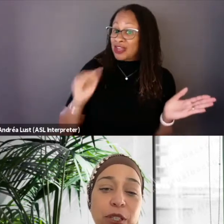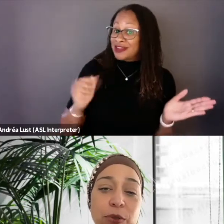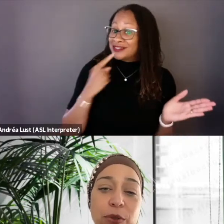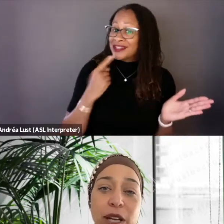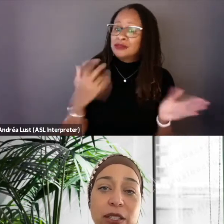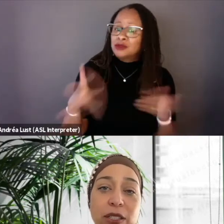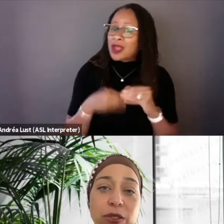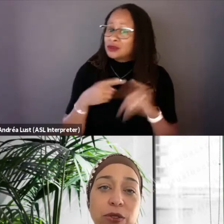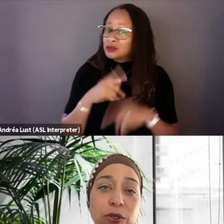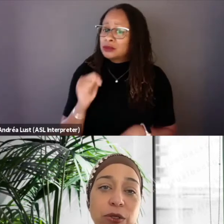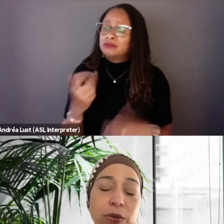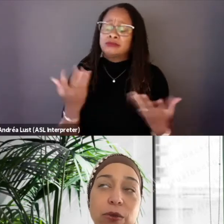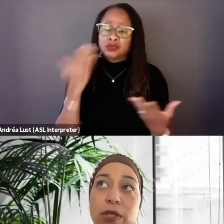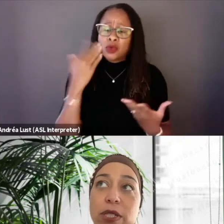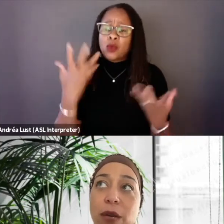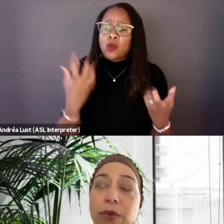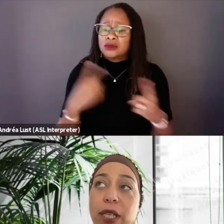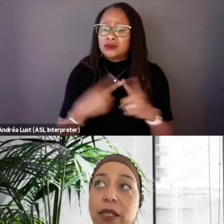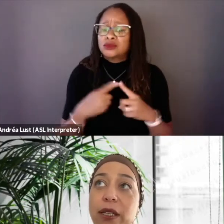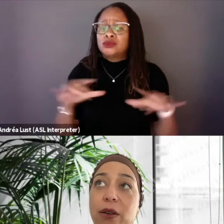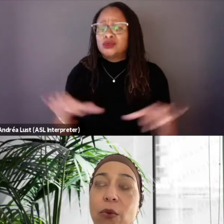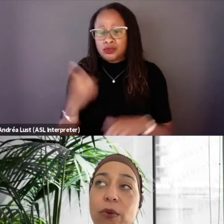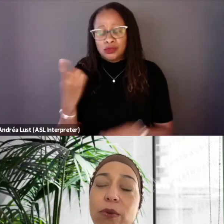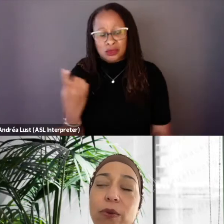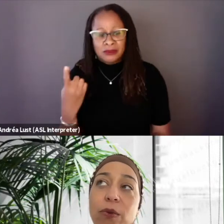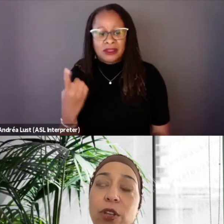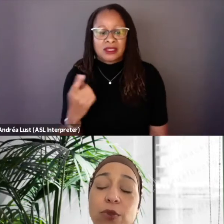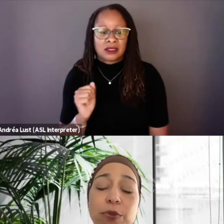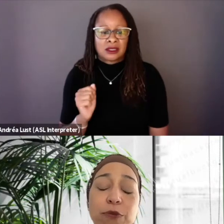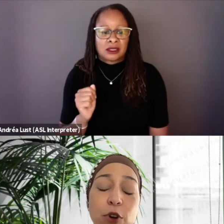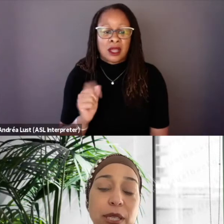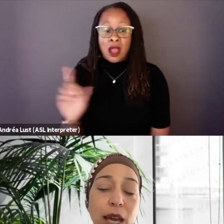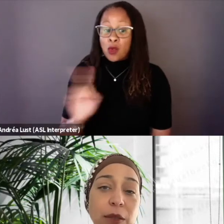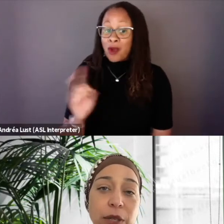we knew we wanted to do something where there was a performance element.